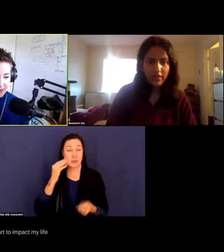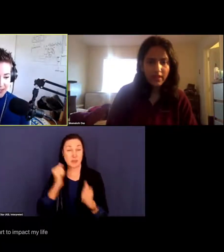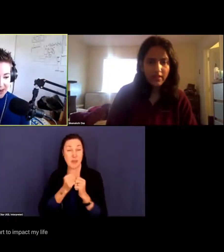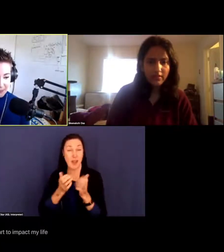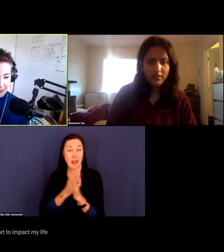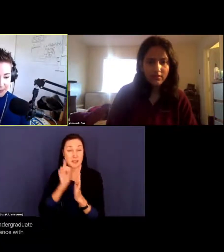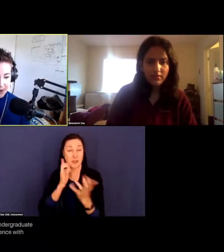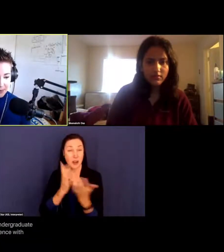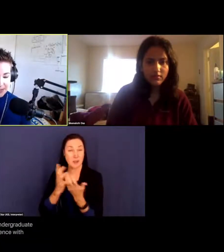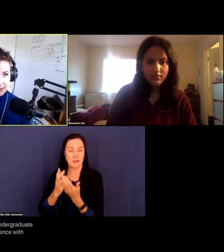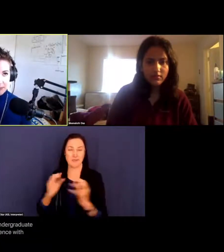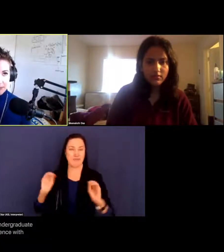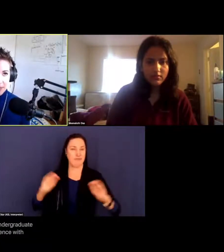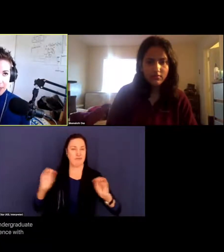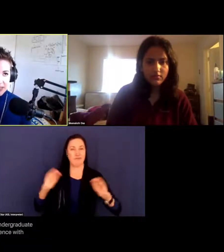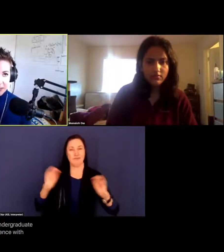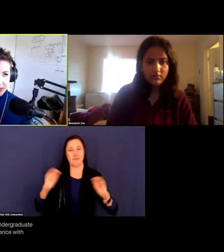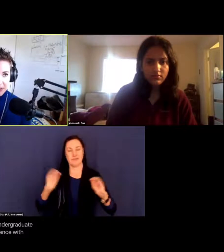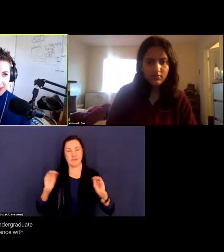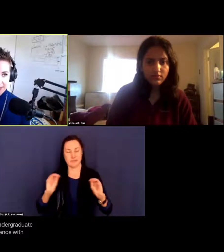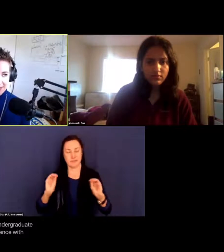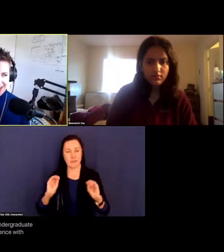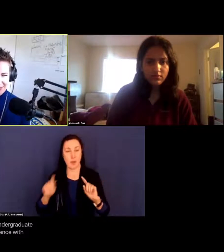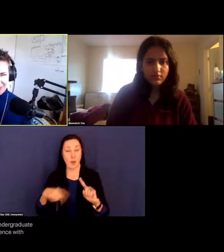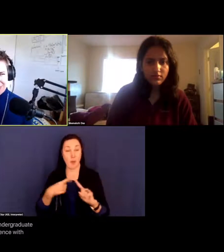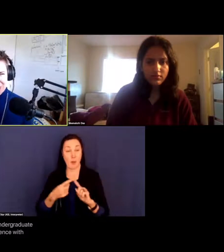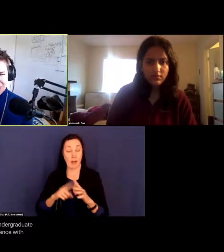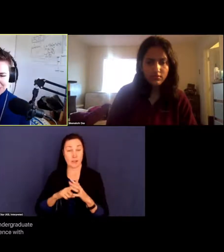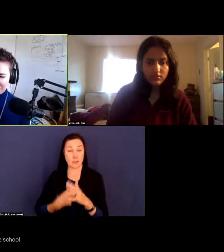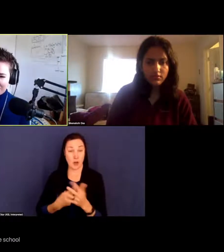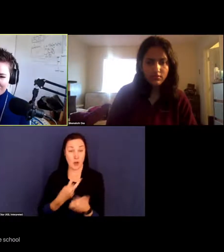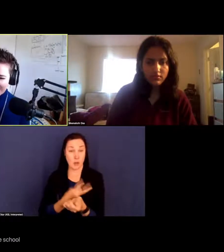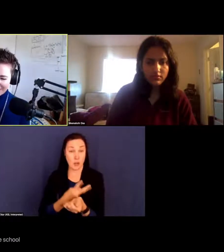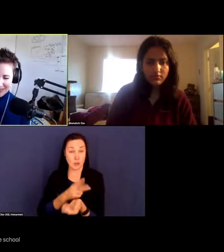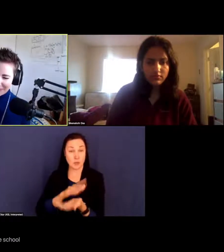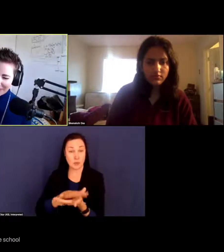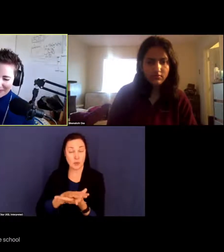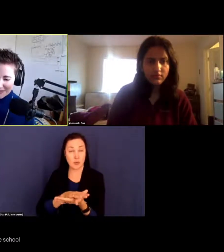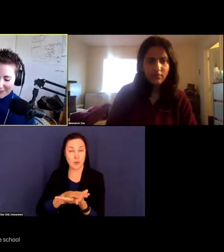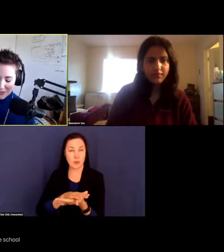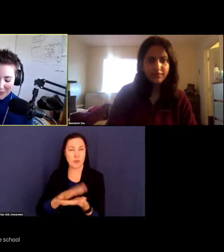At the time I would say my disability kind of goes in between being invisible and visible